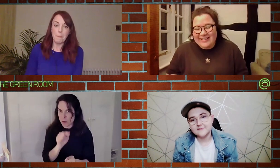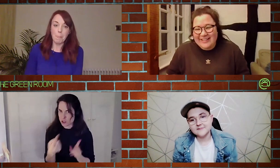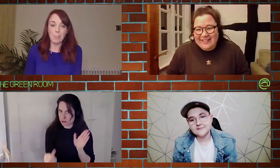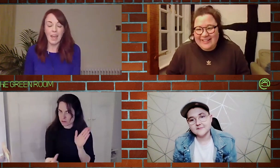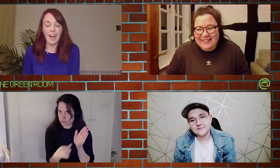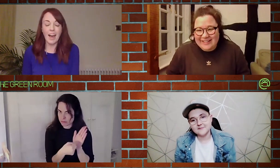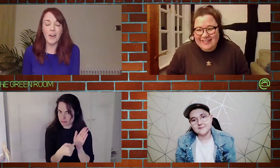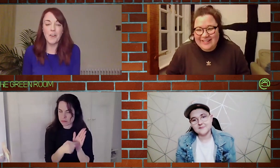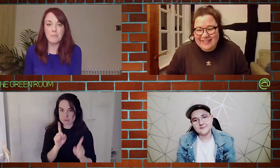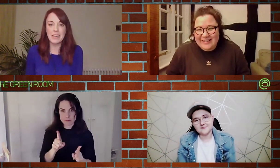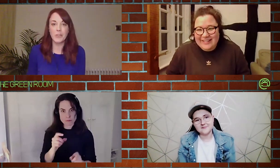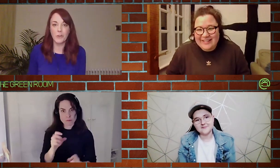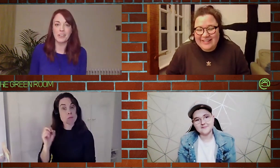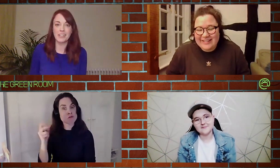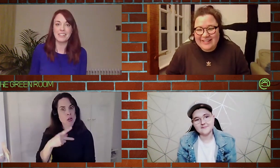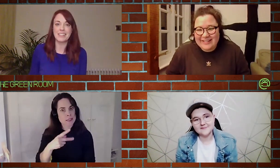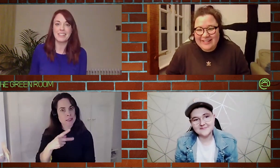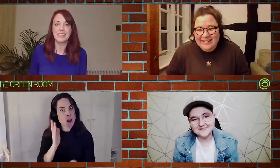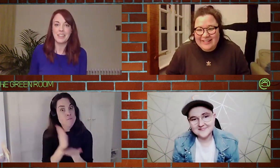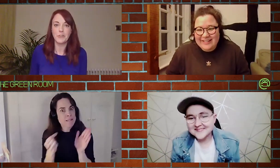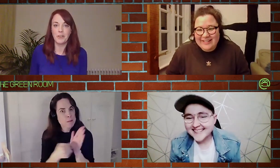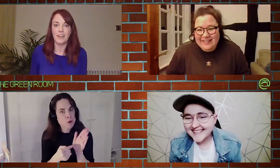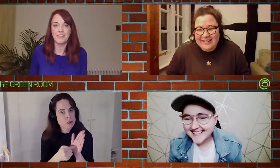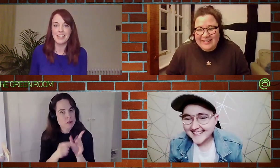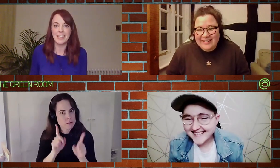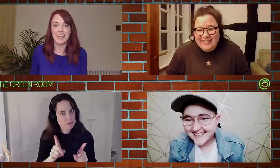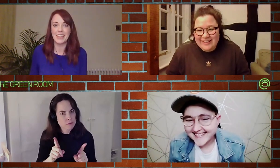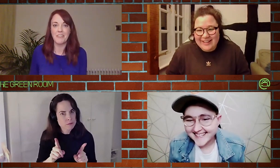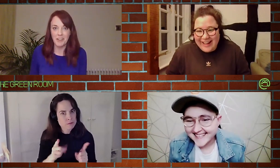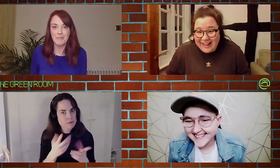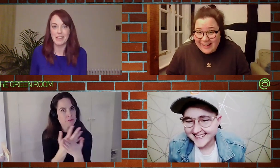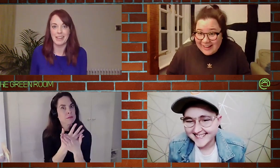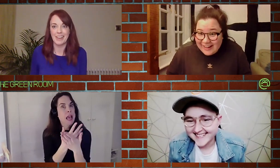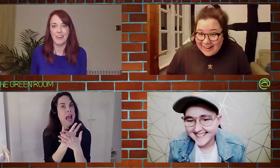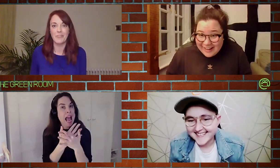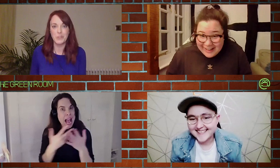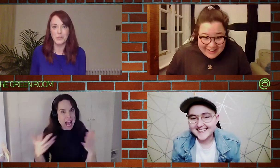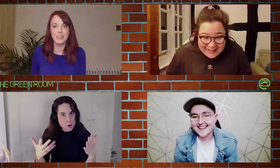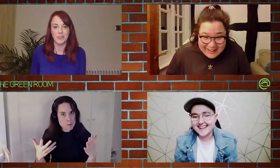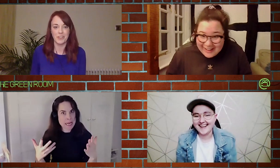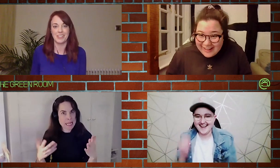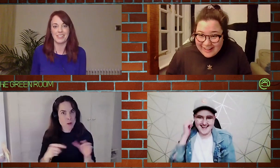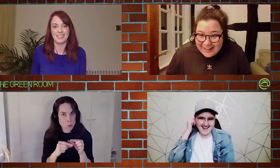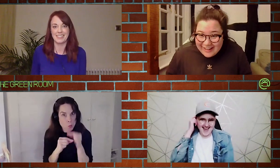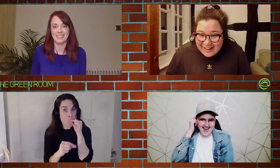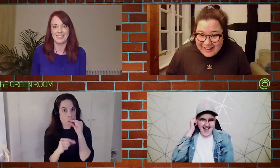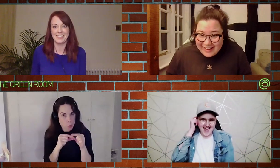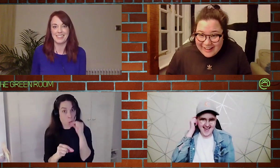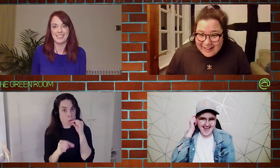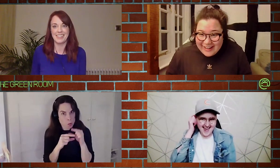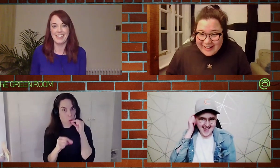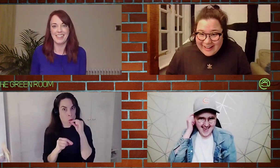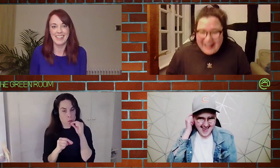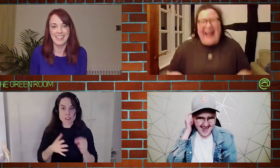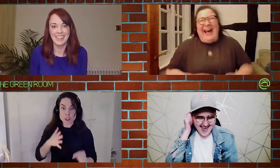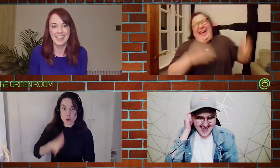How many yogurts did you have to eat in the filming of Squeezy Yogurt?